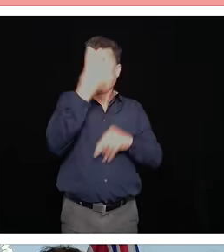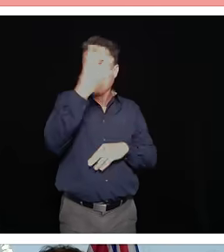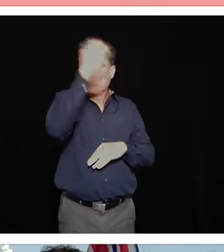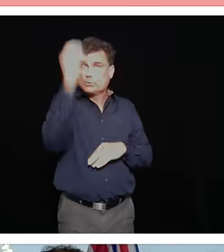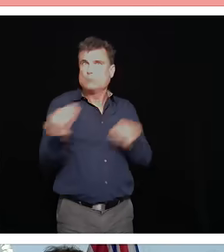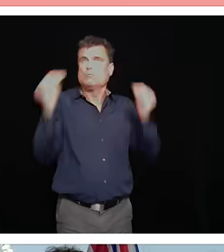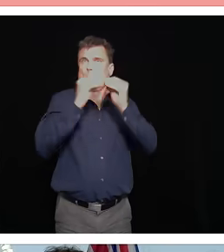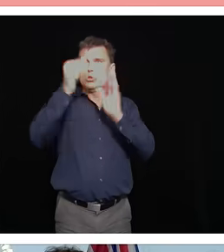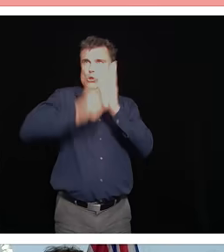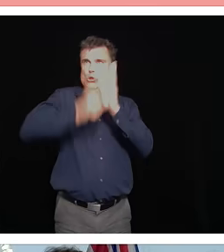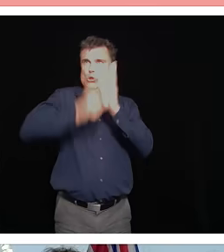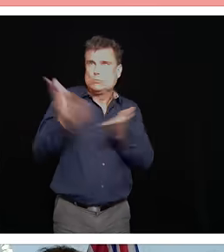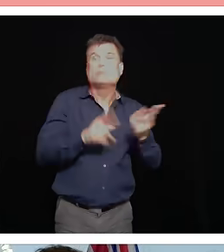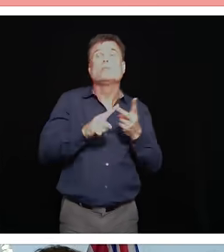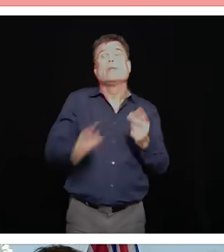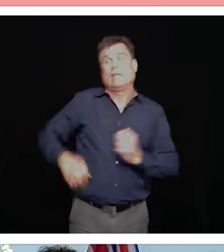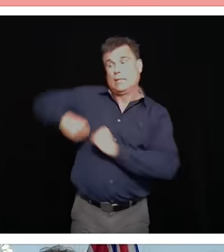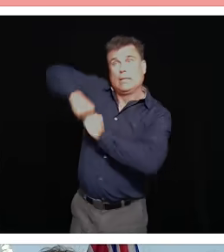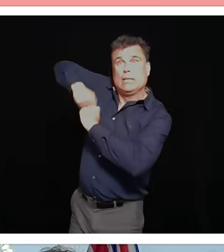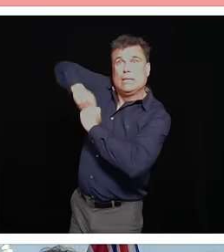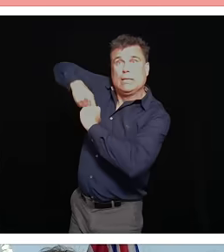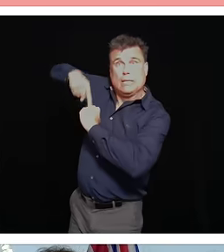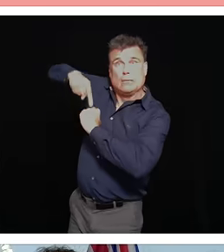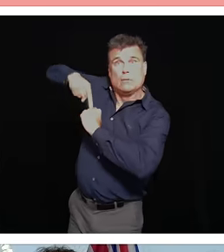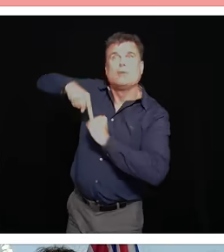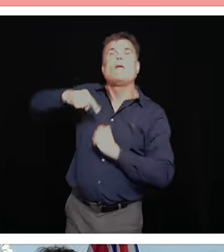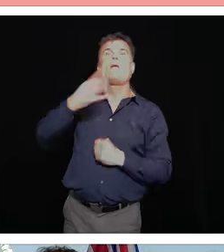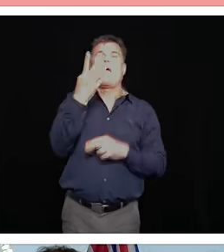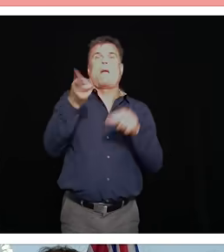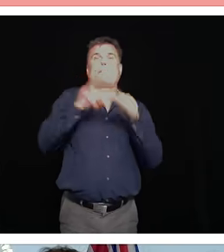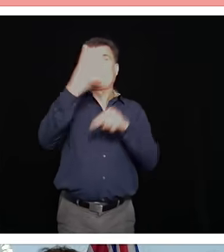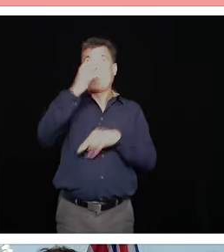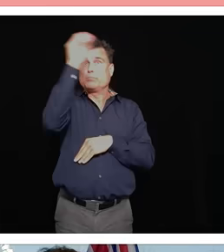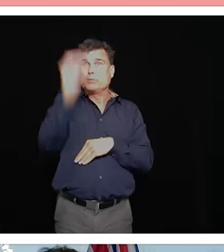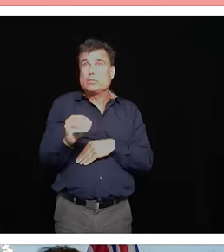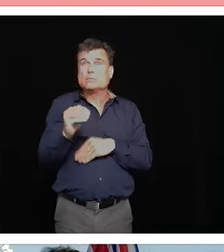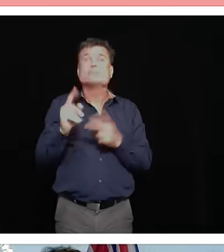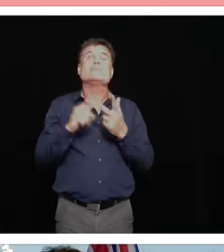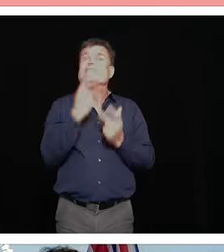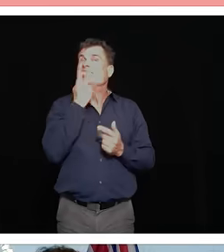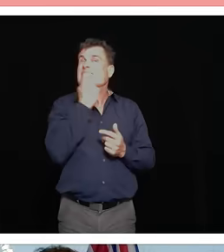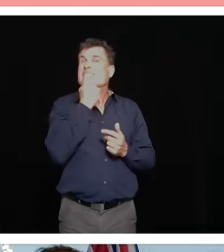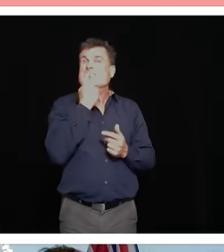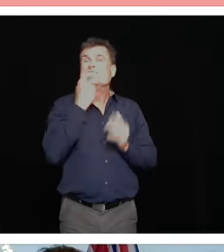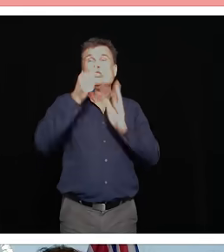We know that giving people the space to stay safe is very important for all of us.